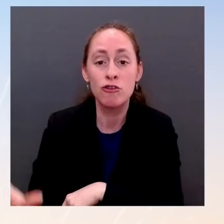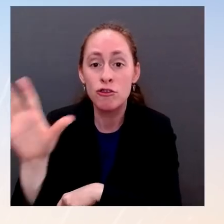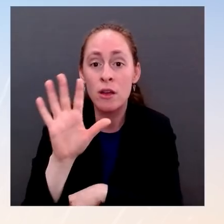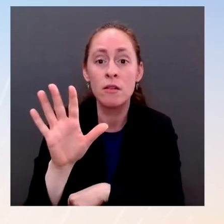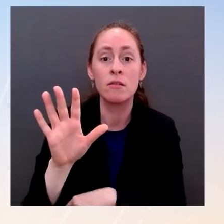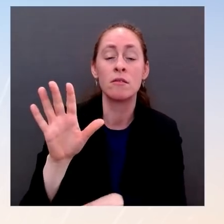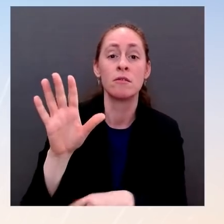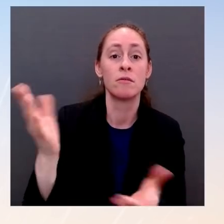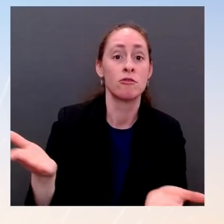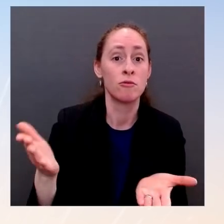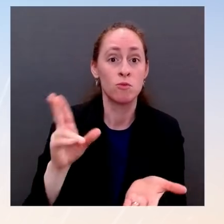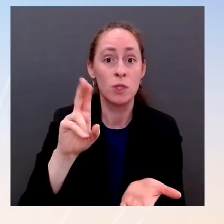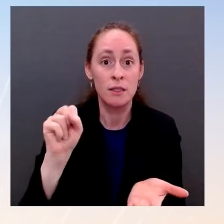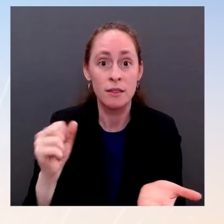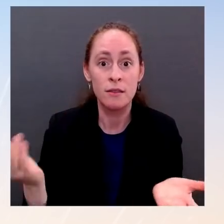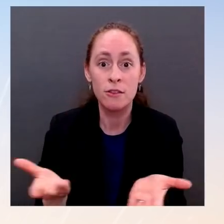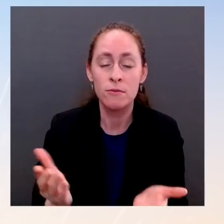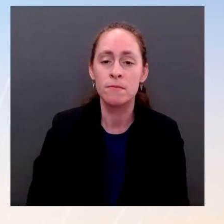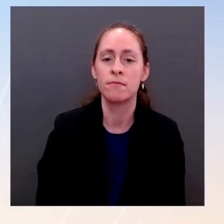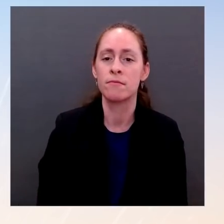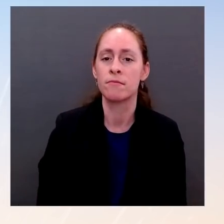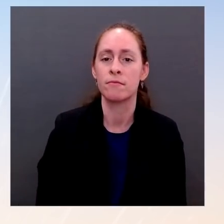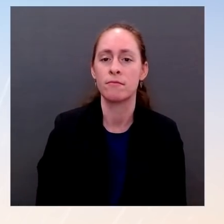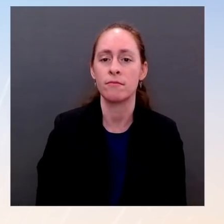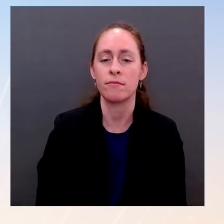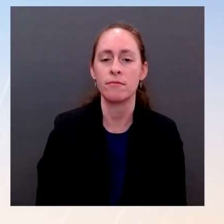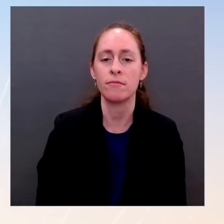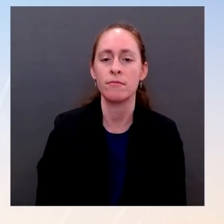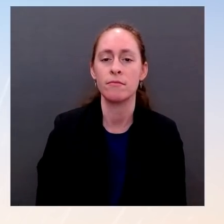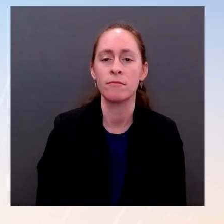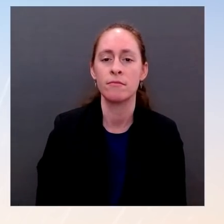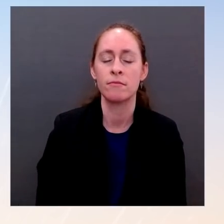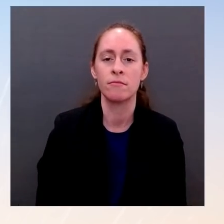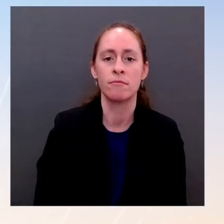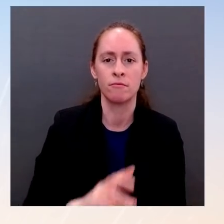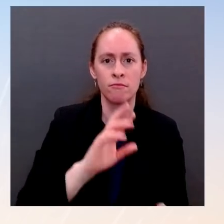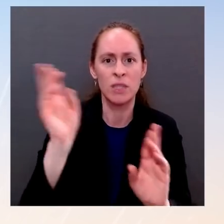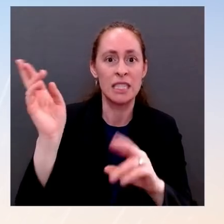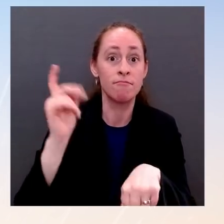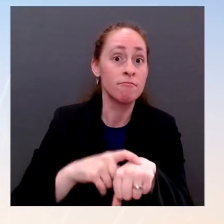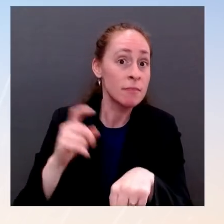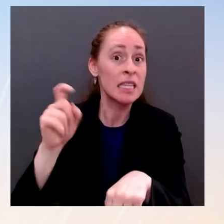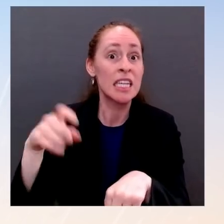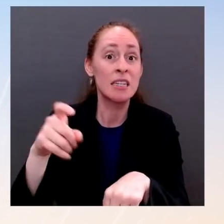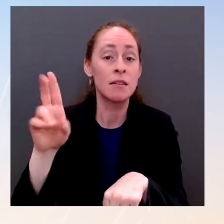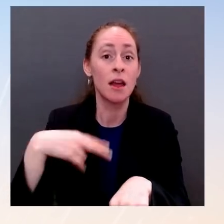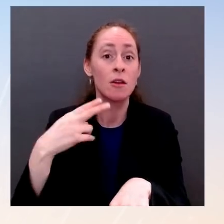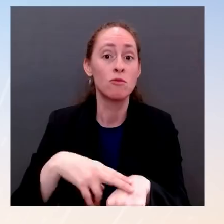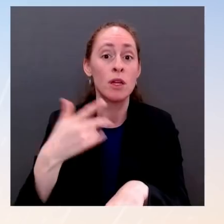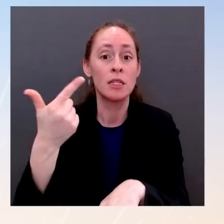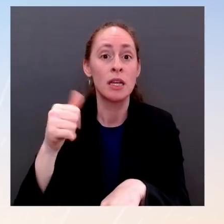that could unfold if gas that flows to Ukraine is cut. But the last point I'll make -- it's maybe the most fundamental one: